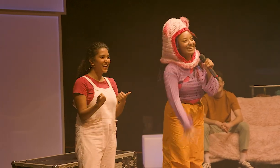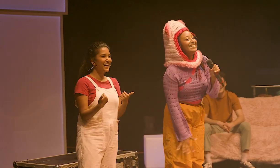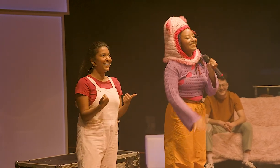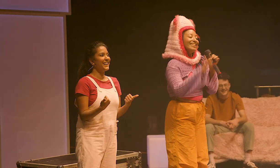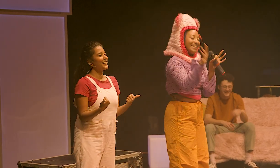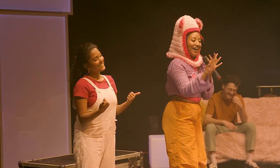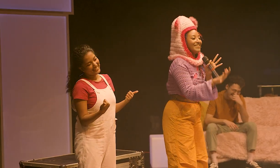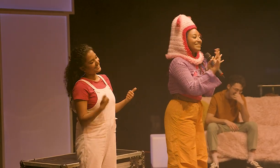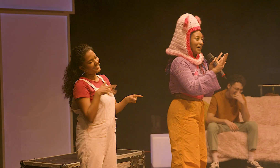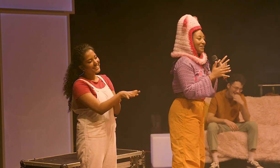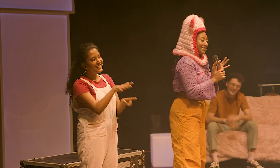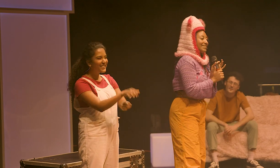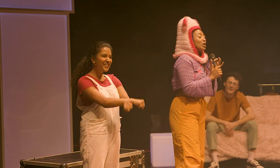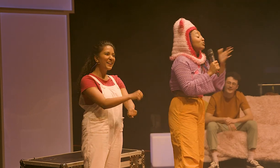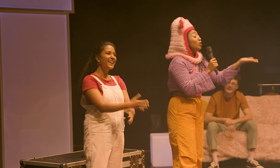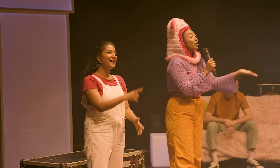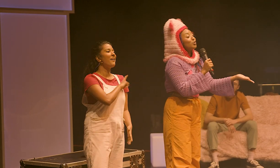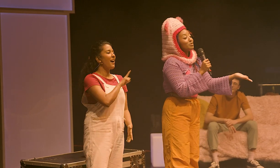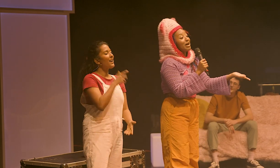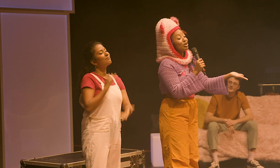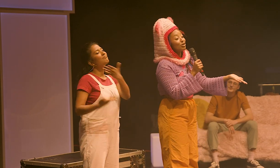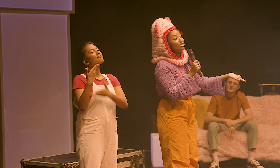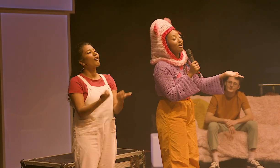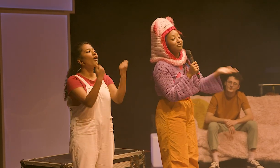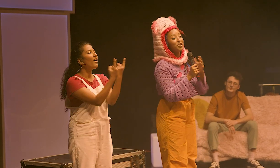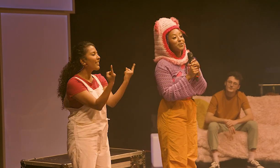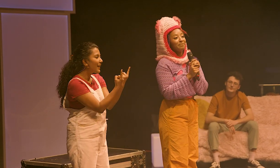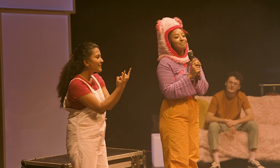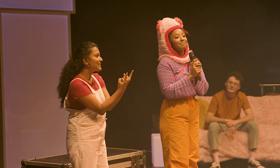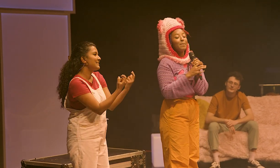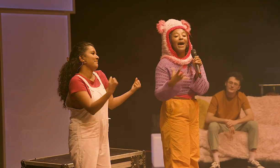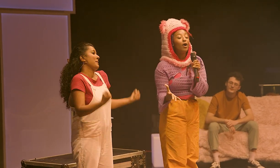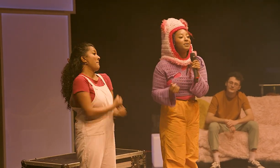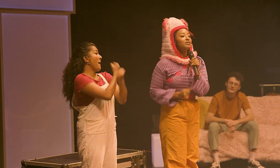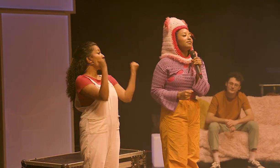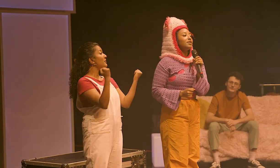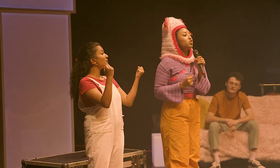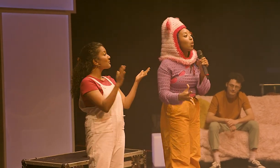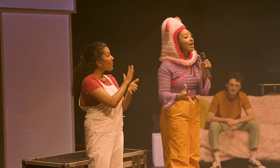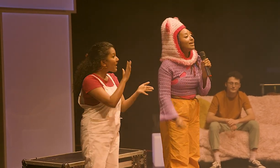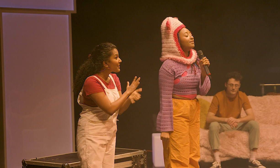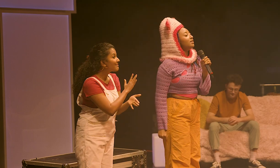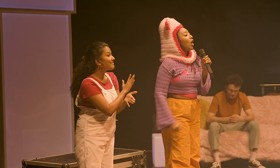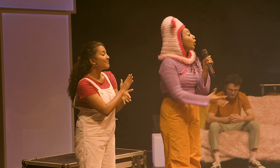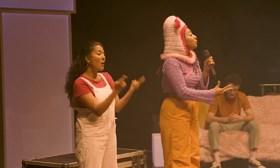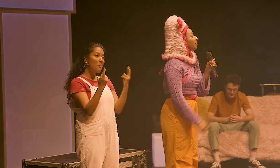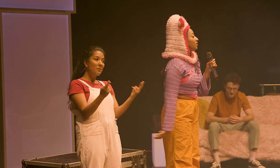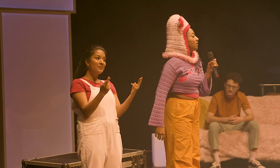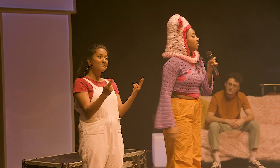No, jokes, cos we also talked about the good stuff too. Empowerment, joy, hope.